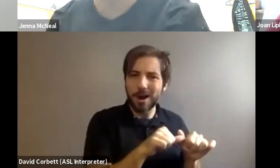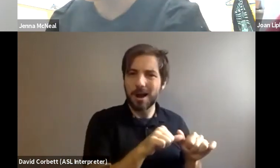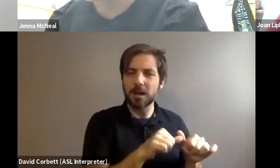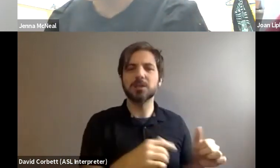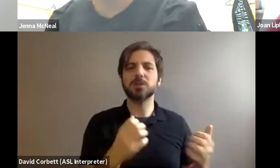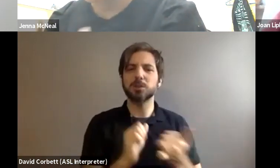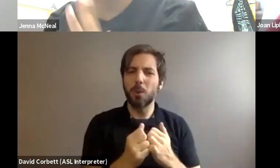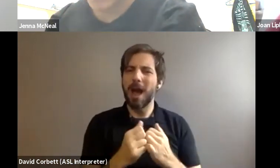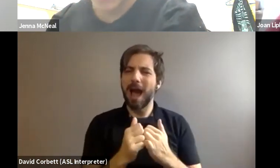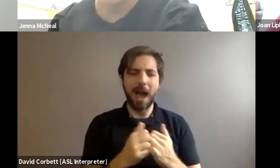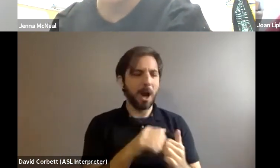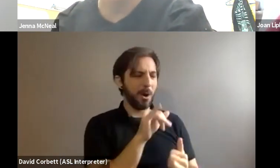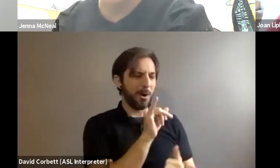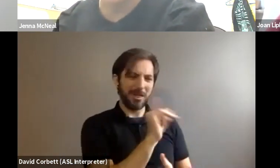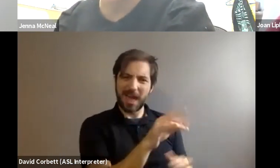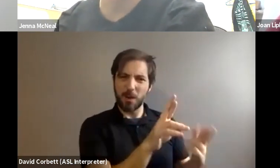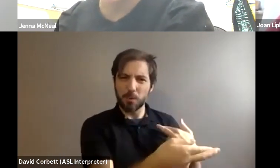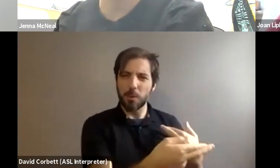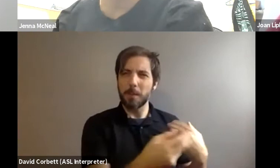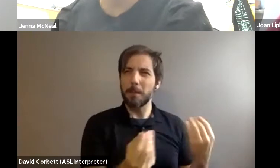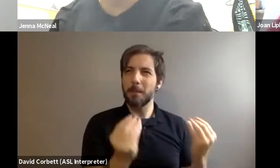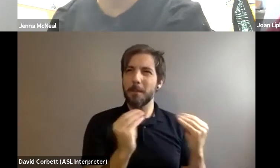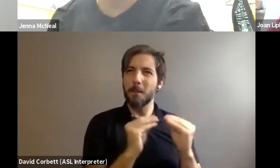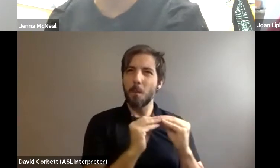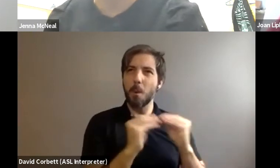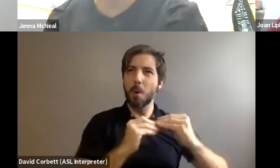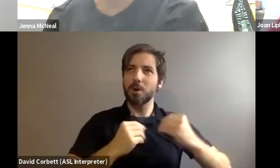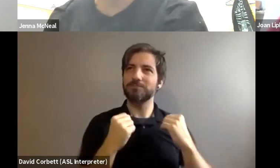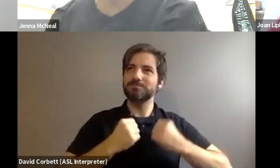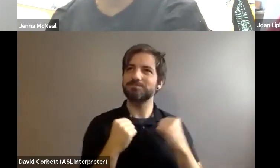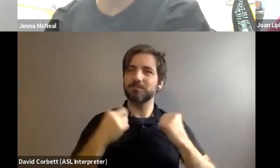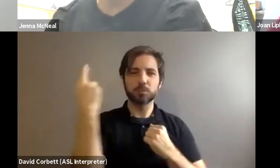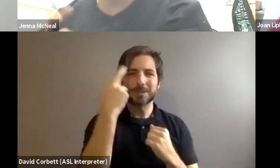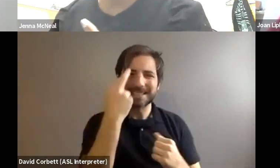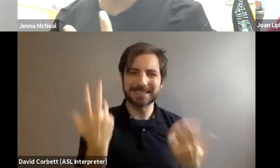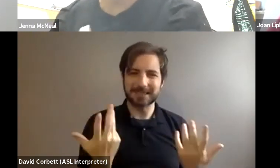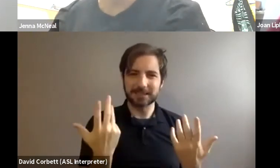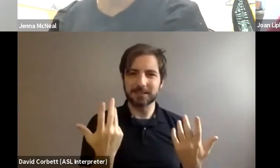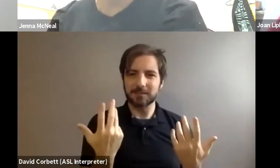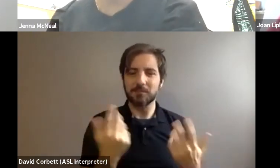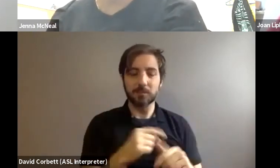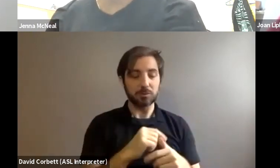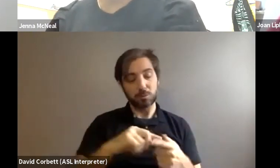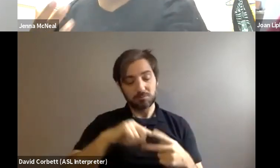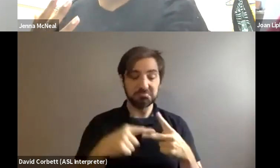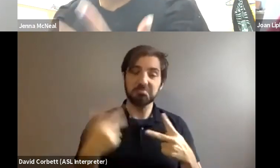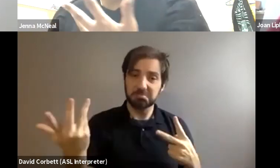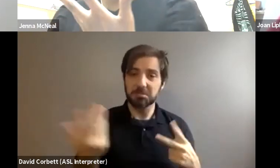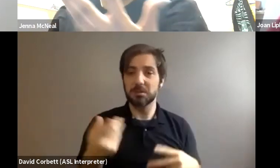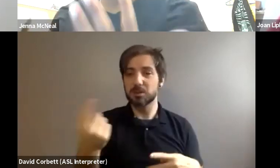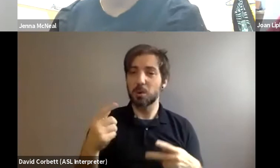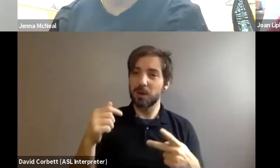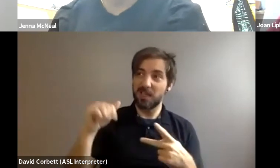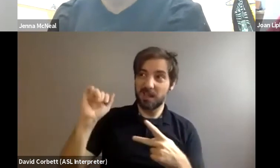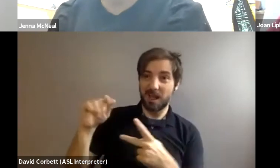serve as you know so i think sometimes if you need buy-in exhaust all of your ideas